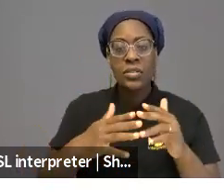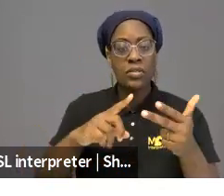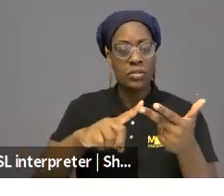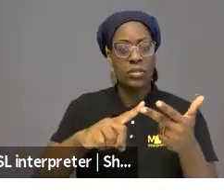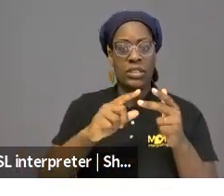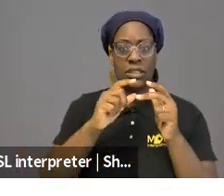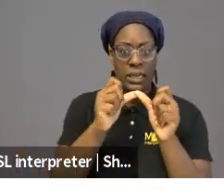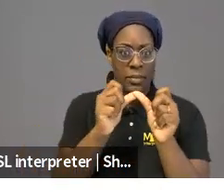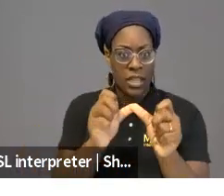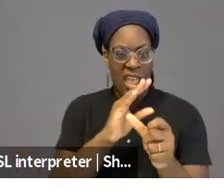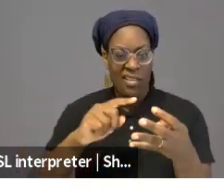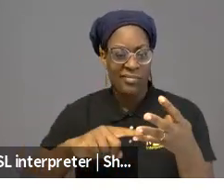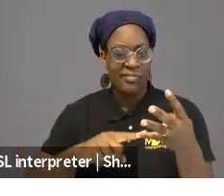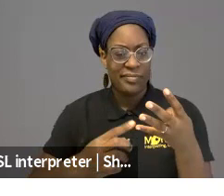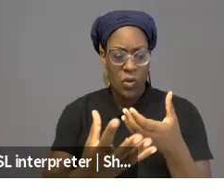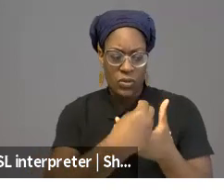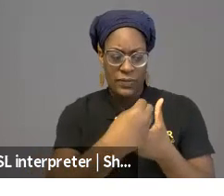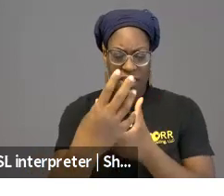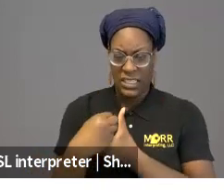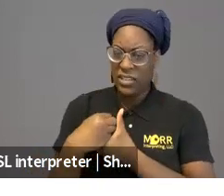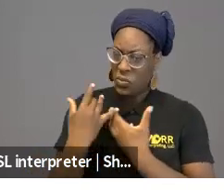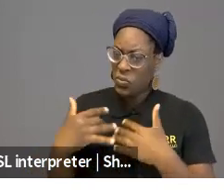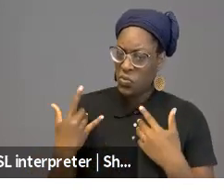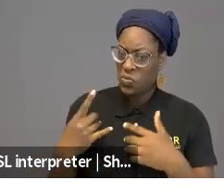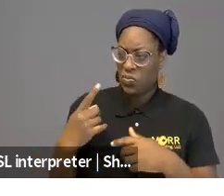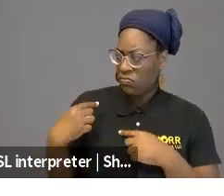As I'll explain as I talk about my local context, and as I think we are all thinking about,